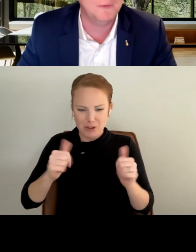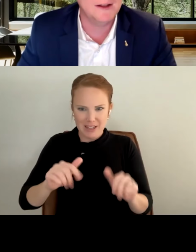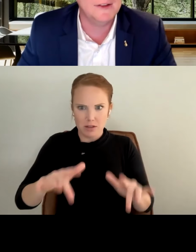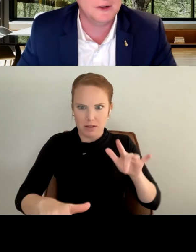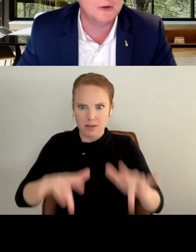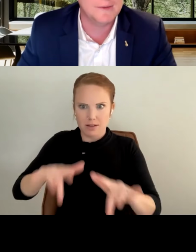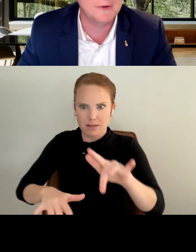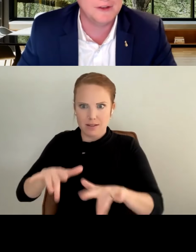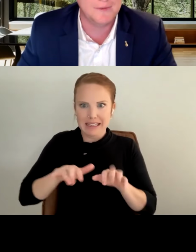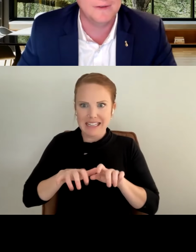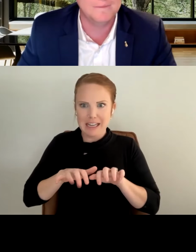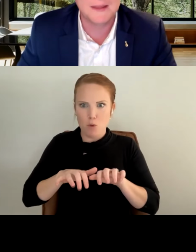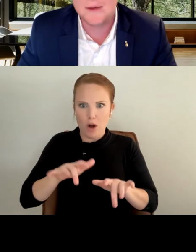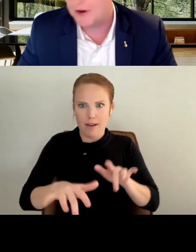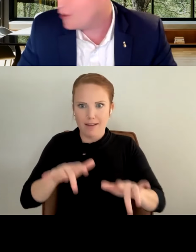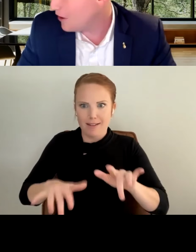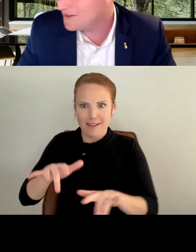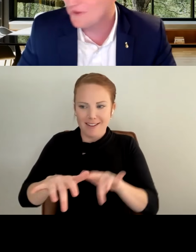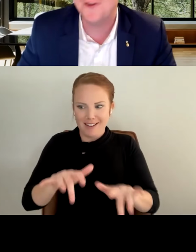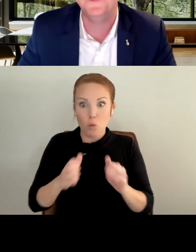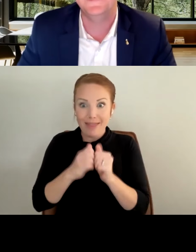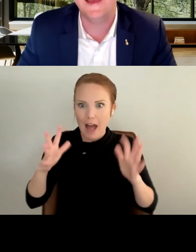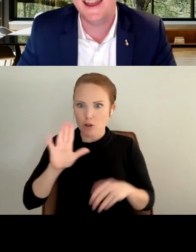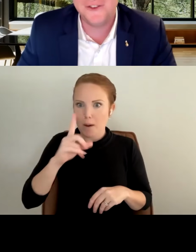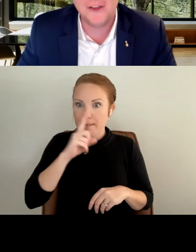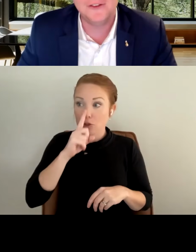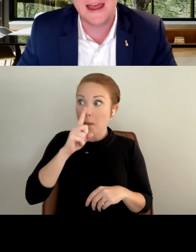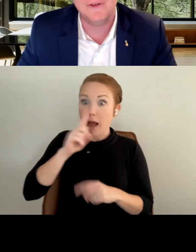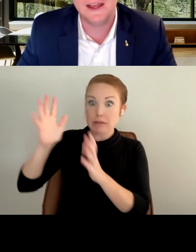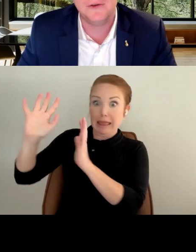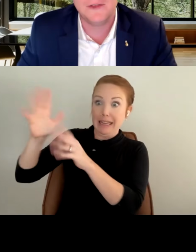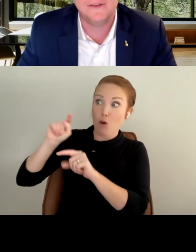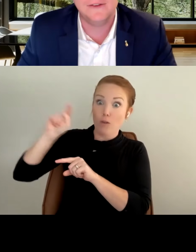even realize they're holding a mouse anymore. Put it across the room and just navigate through that